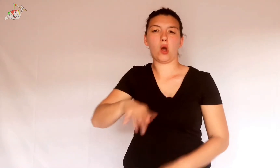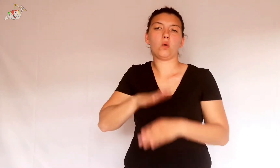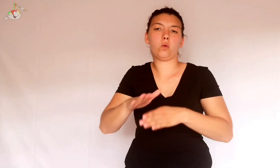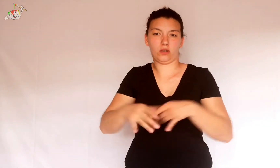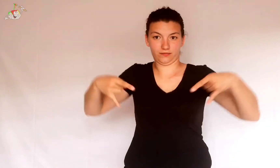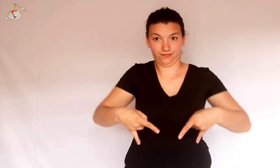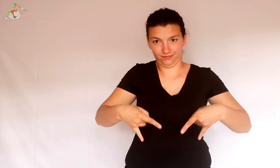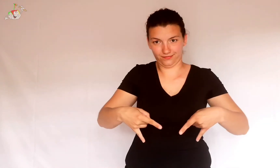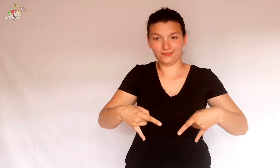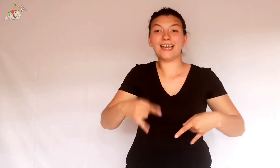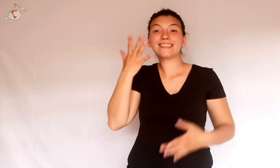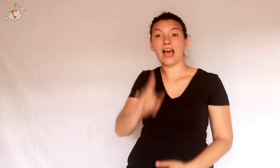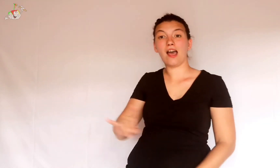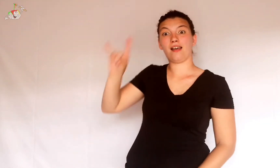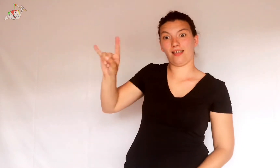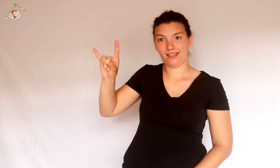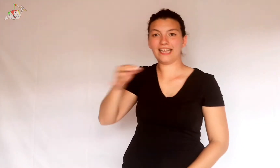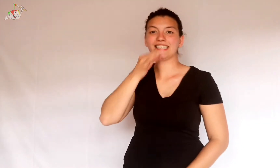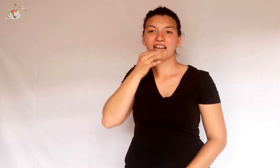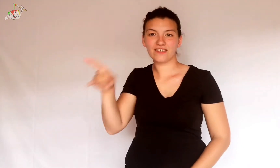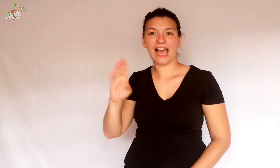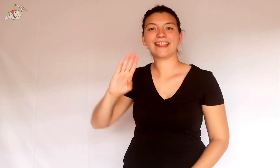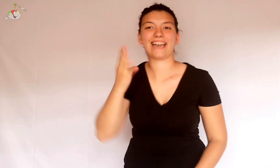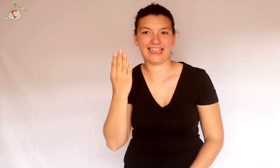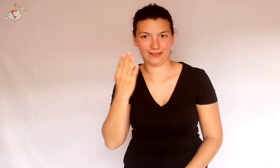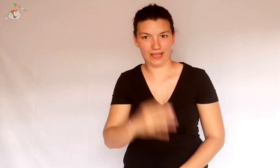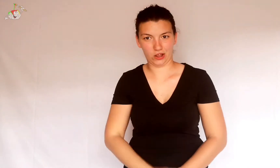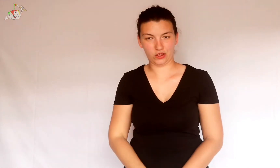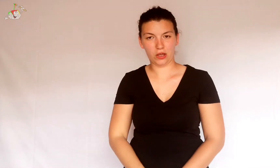We use to make the horns downwards, if they are upwards they would have another meaning: betrayal.